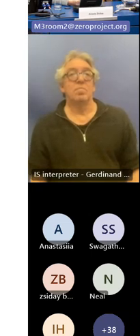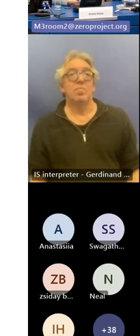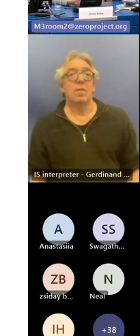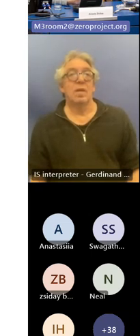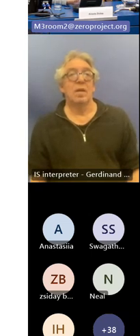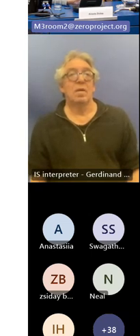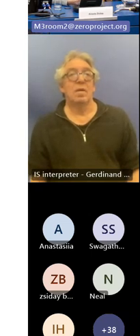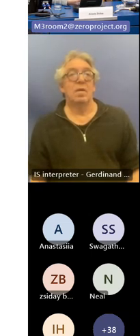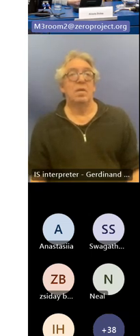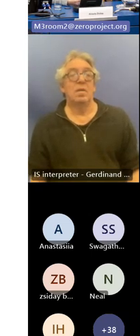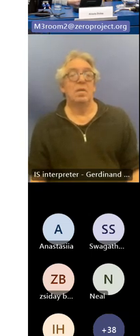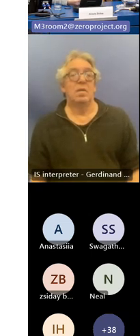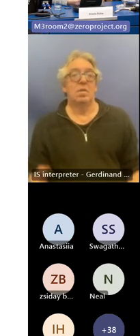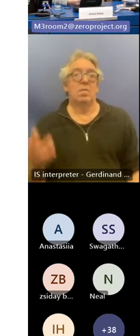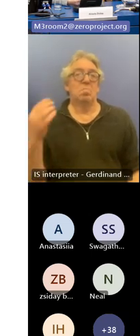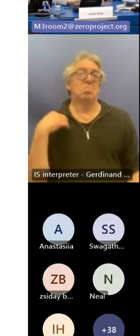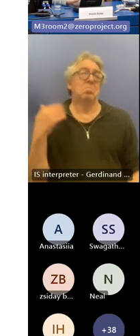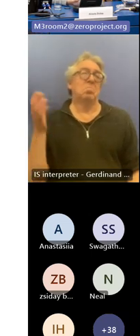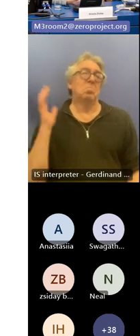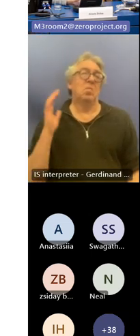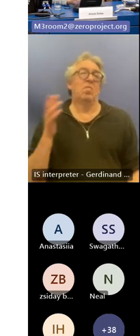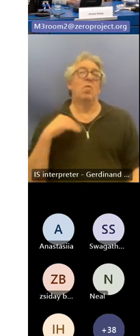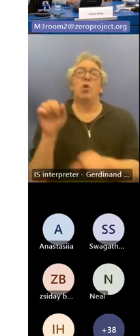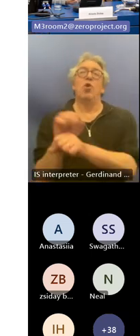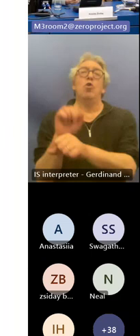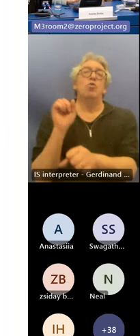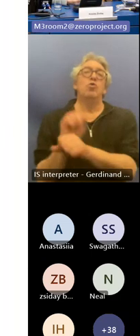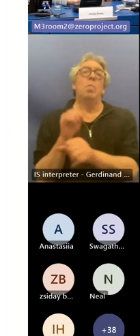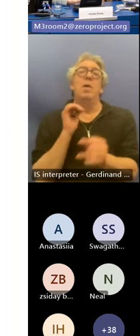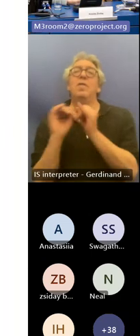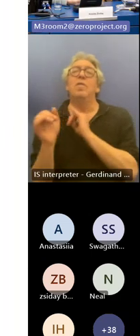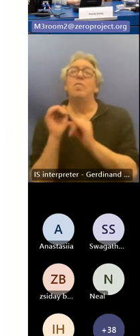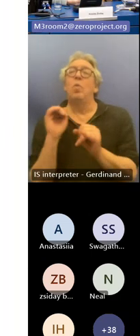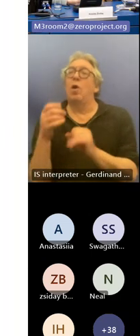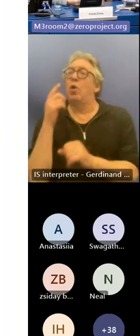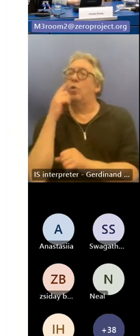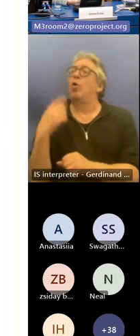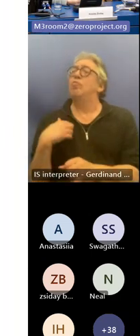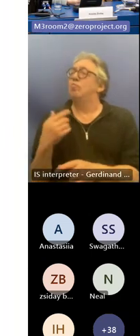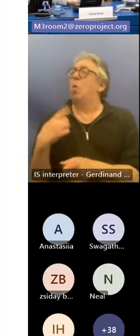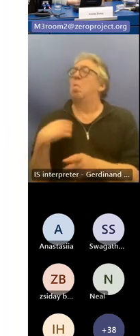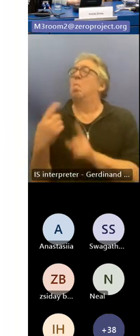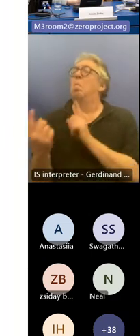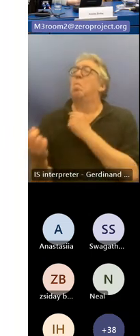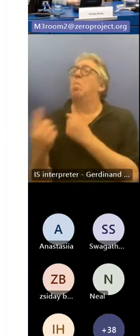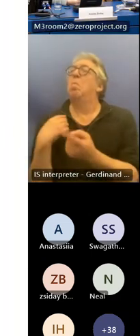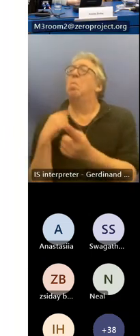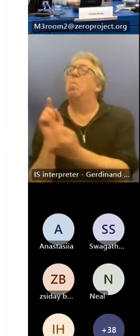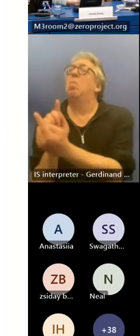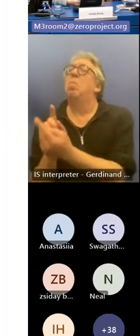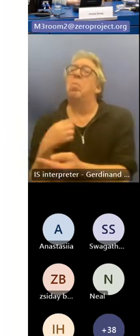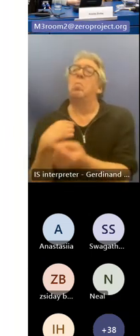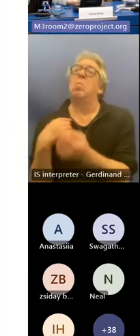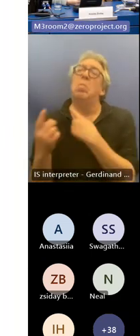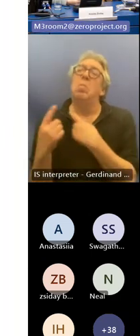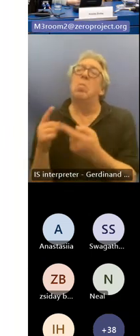we would just make friends, maybe I could do training and that was the story, somehow I change